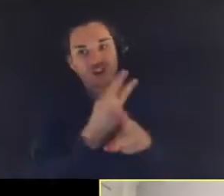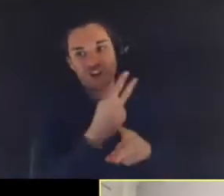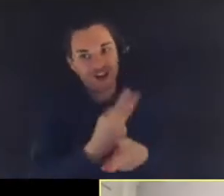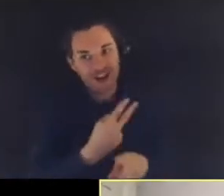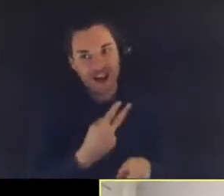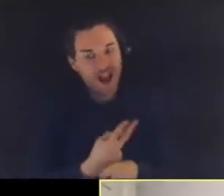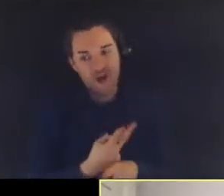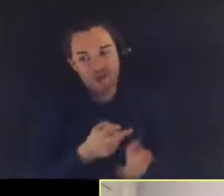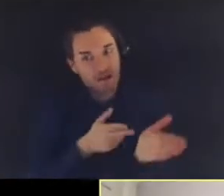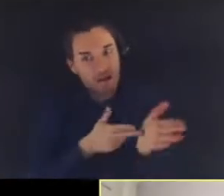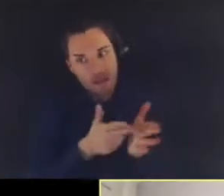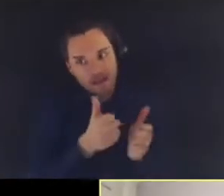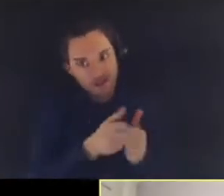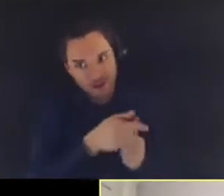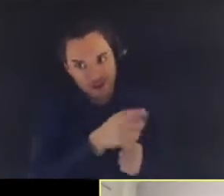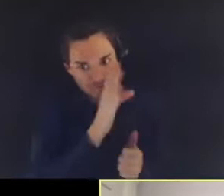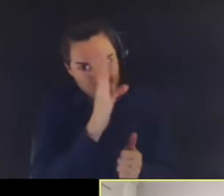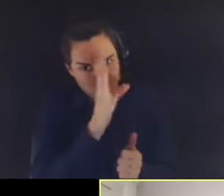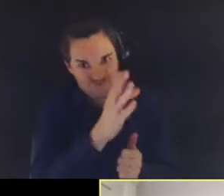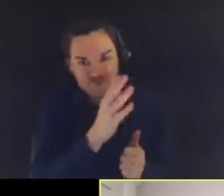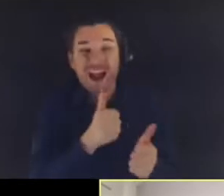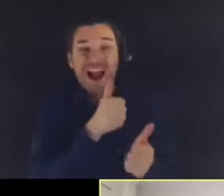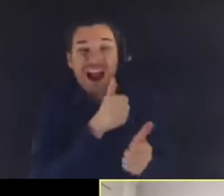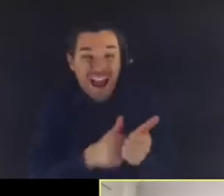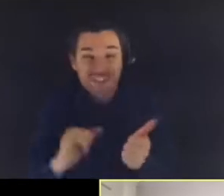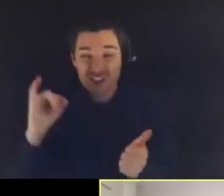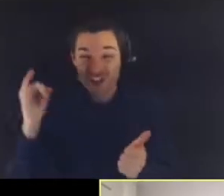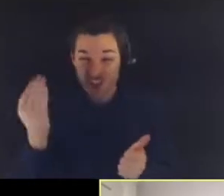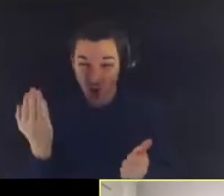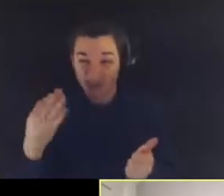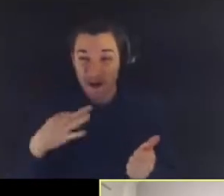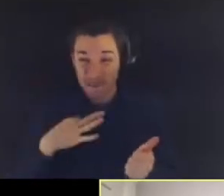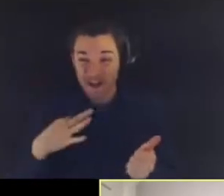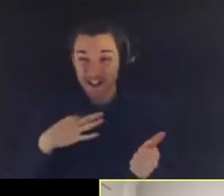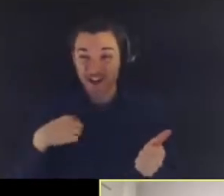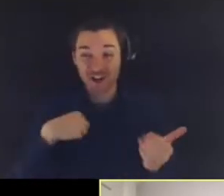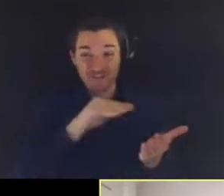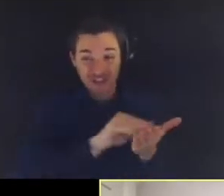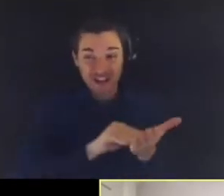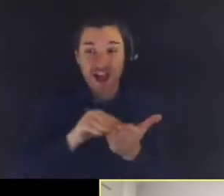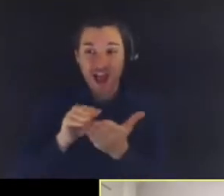that I m filling out has a section where they ask your general demographics information.